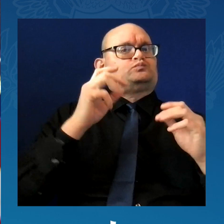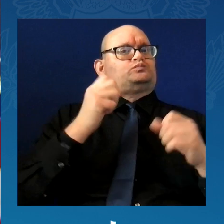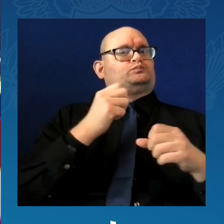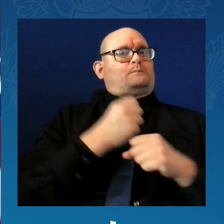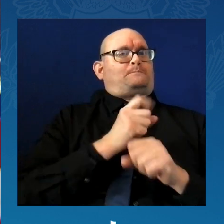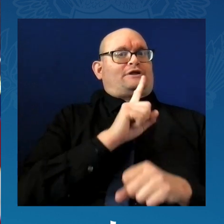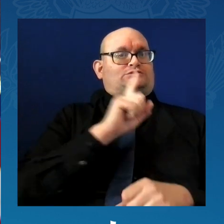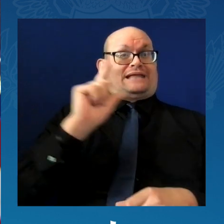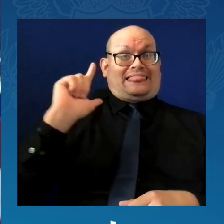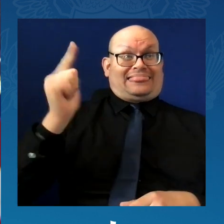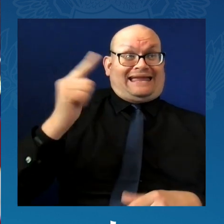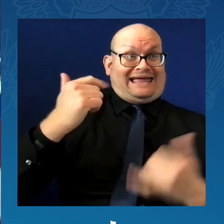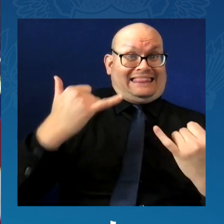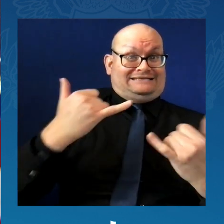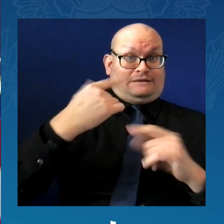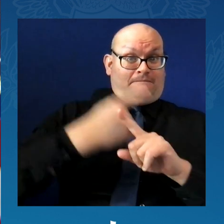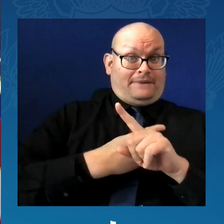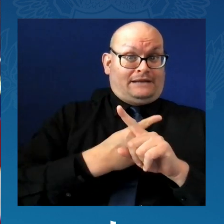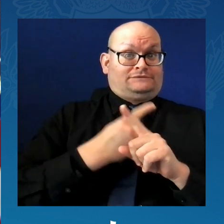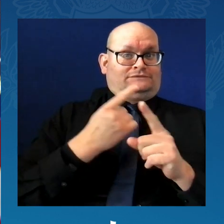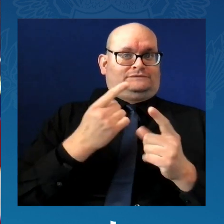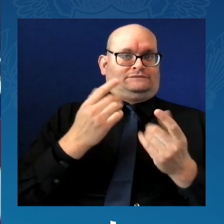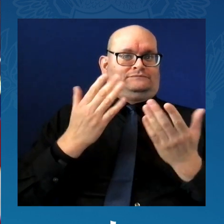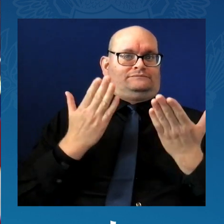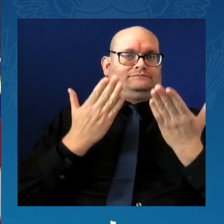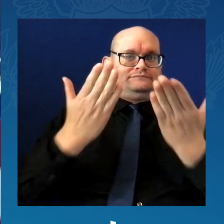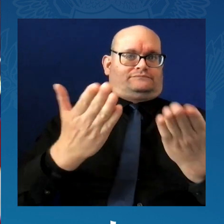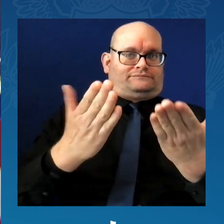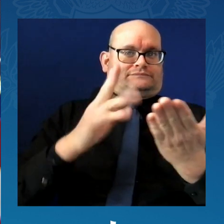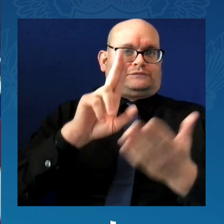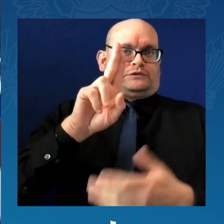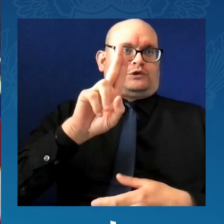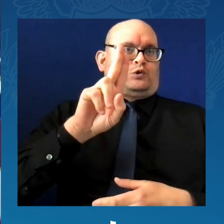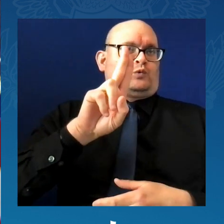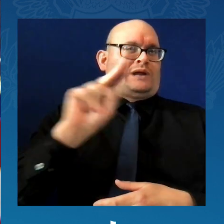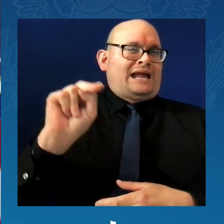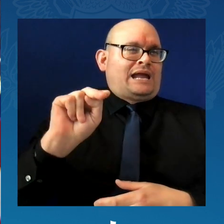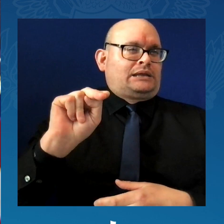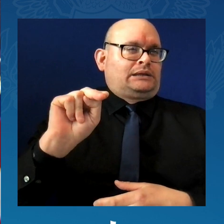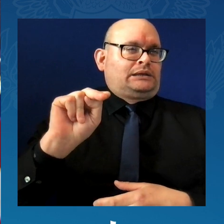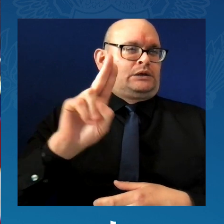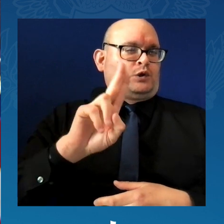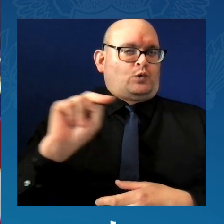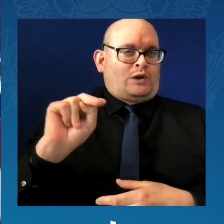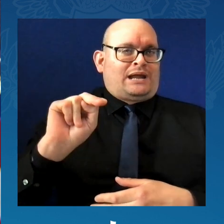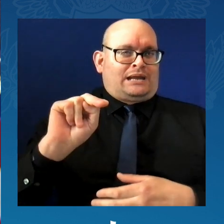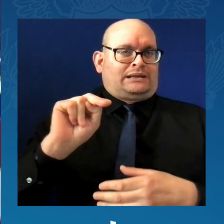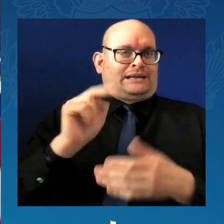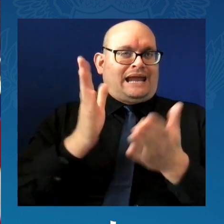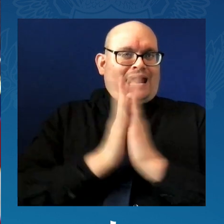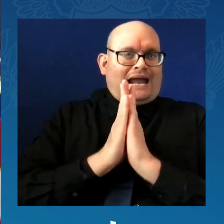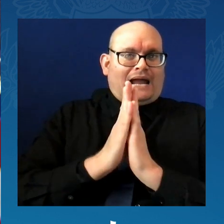at the United Nations General Assembly to call on other nations to make the same commitment.